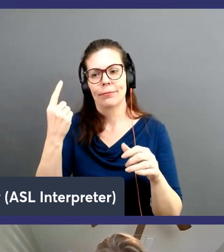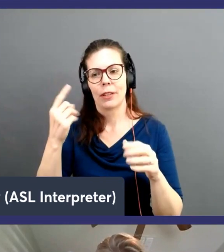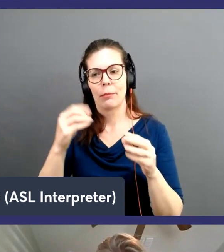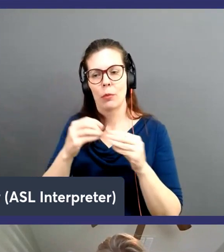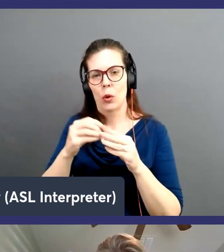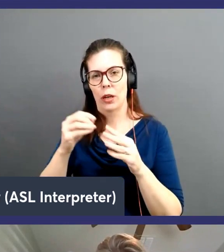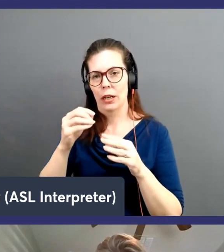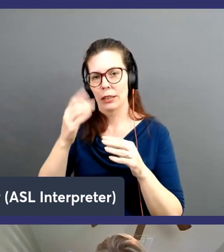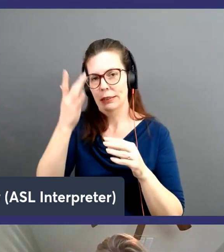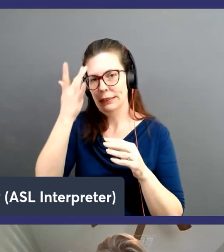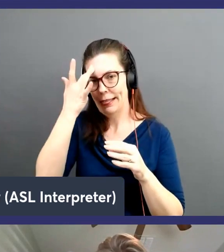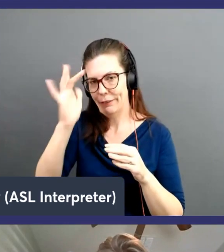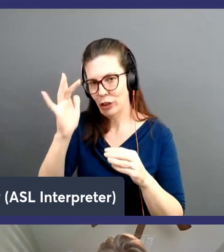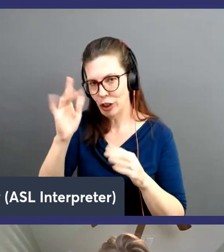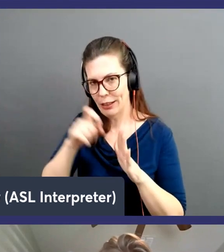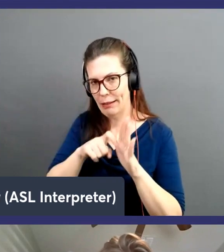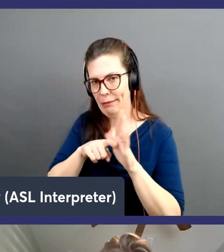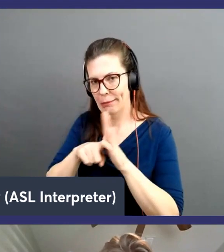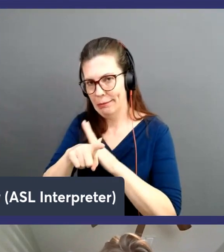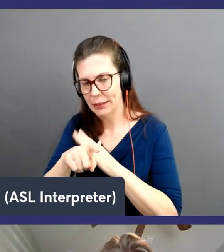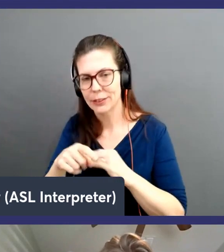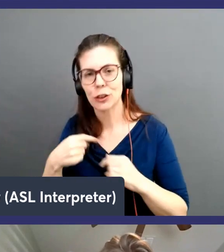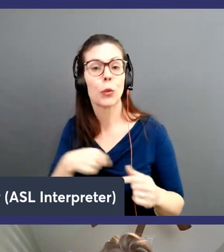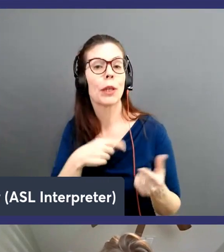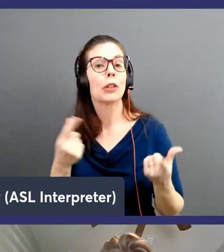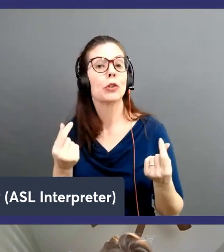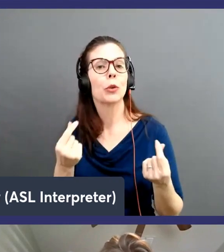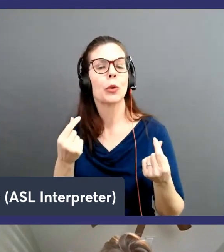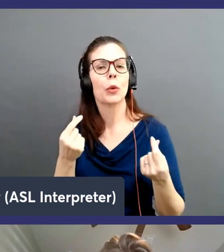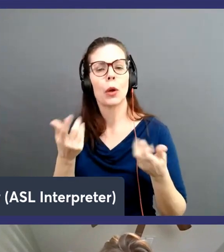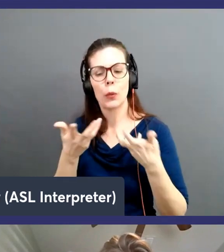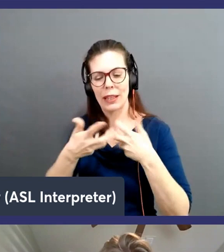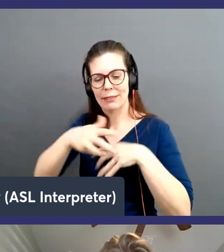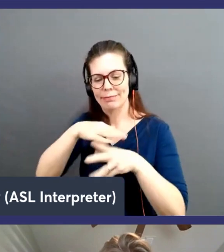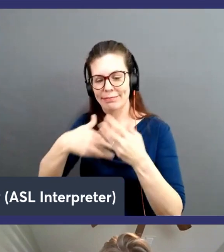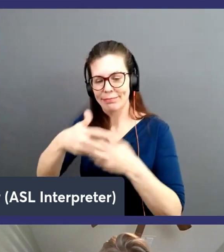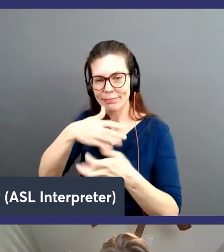and so what we do is we entangle many different qubits